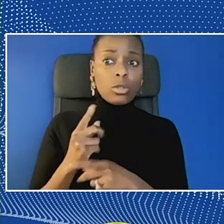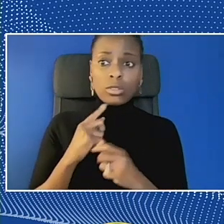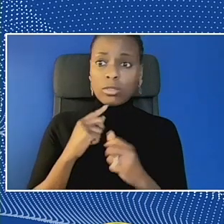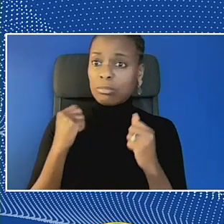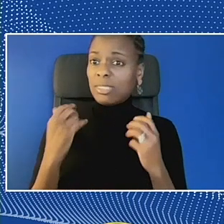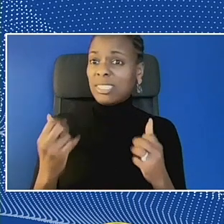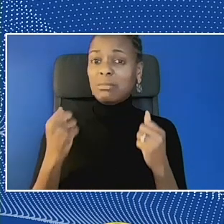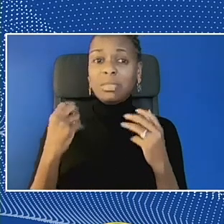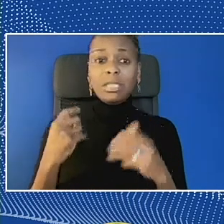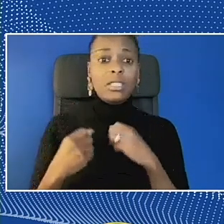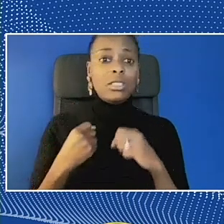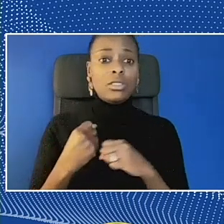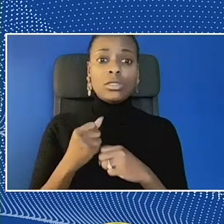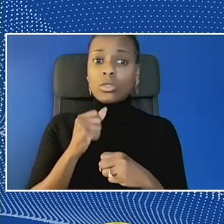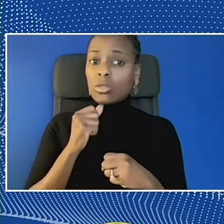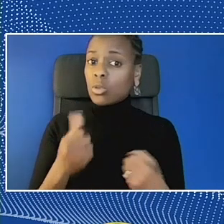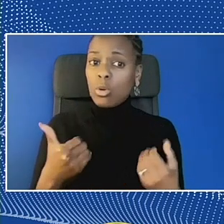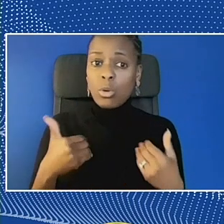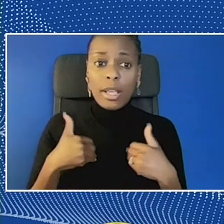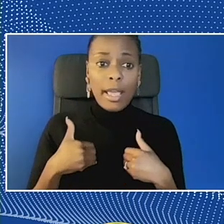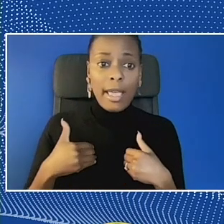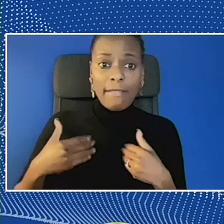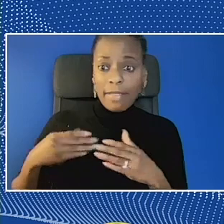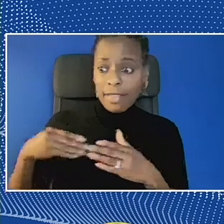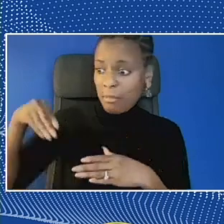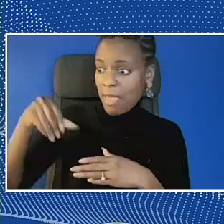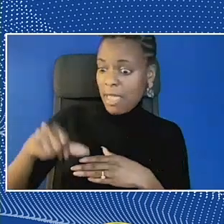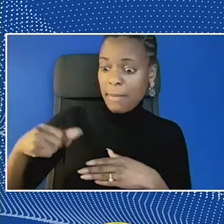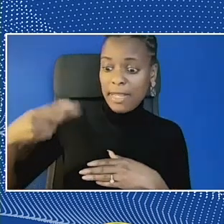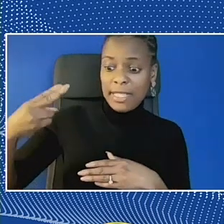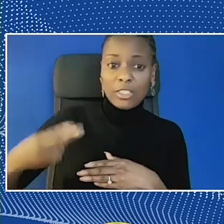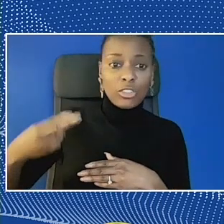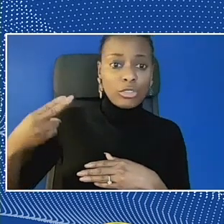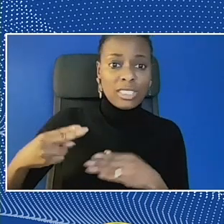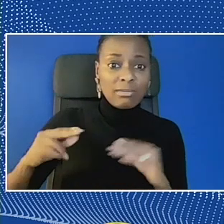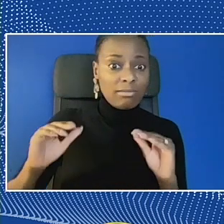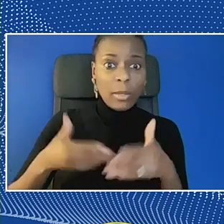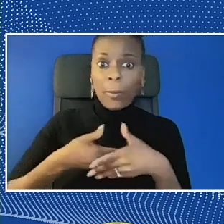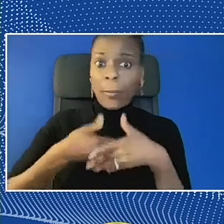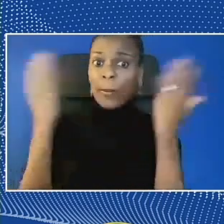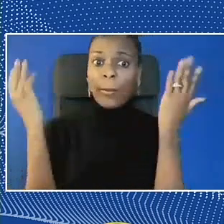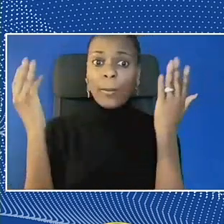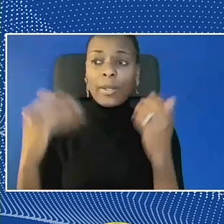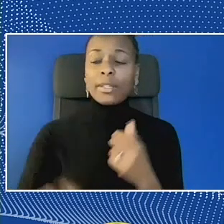do not actually have the payment history. And so a lot of these full class members